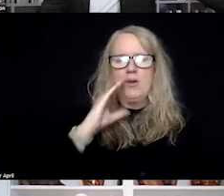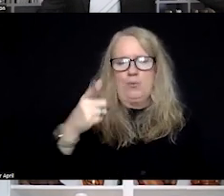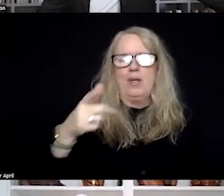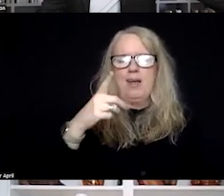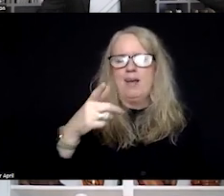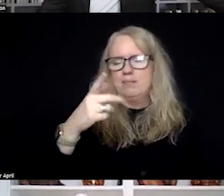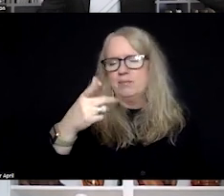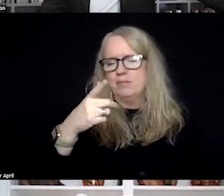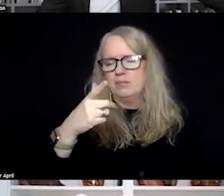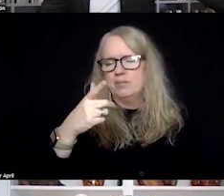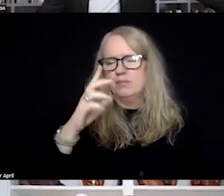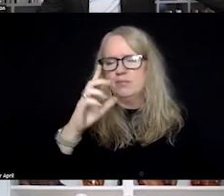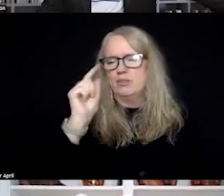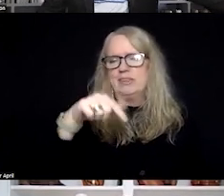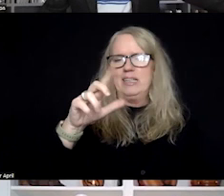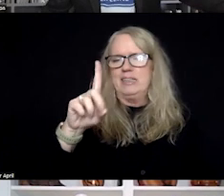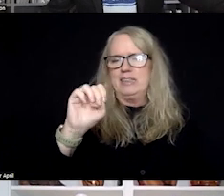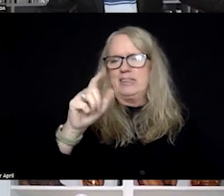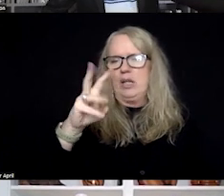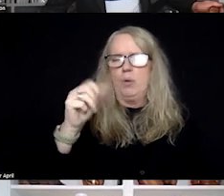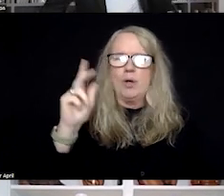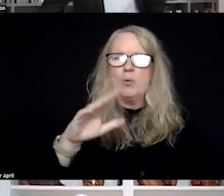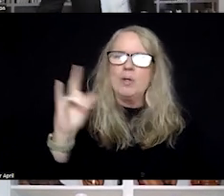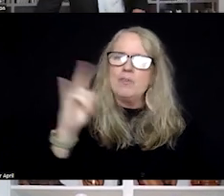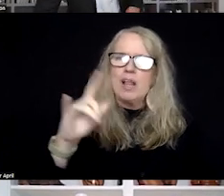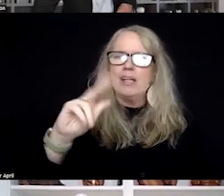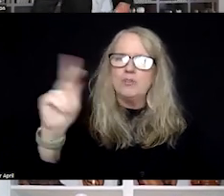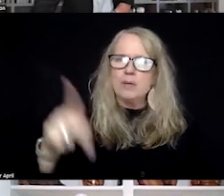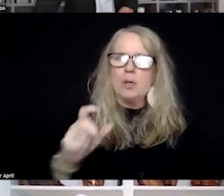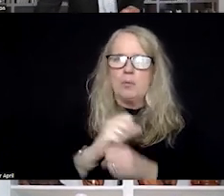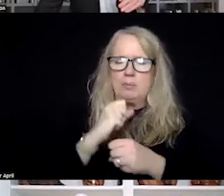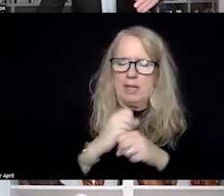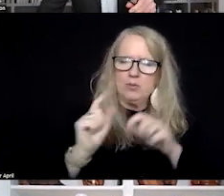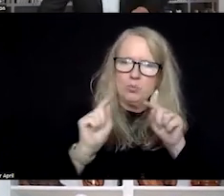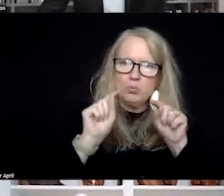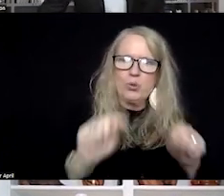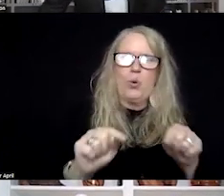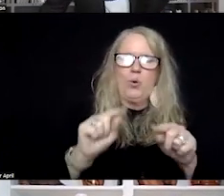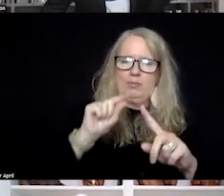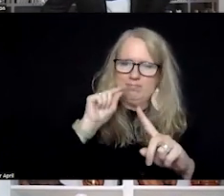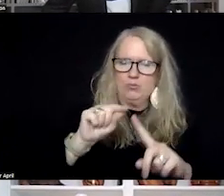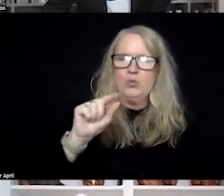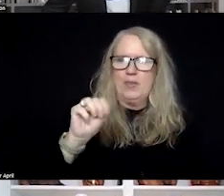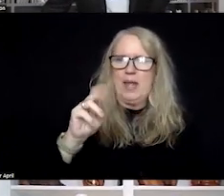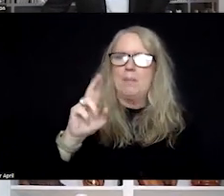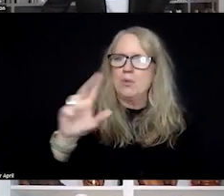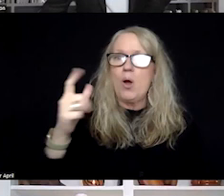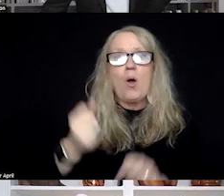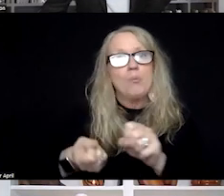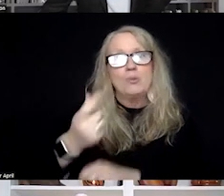FLY WITH THE TEAM AND WE WOULD MAKE A PILGRIMAGE EVERY YEAR AND